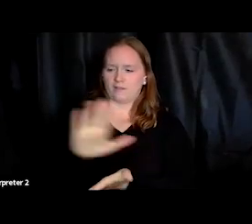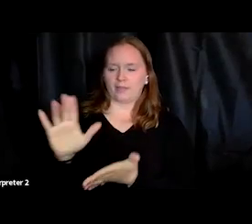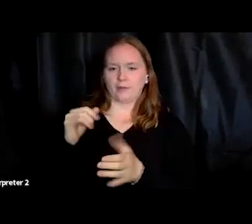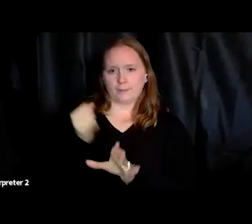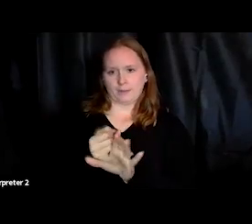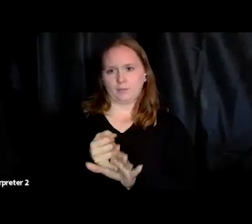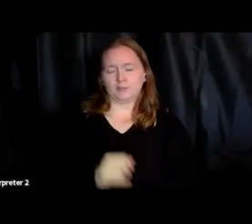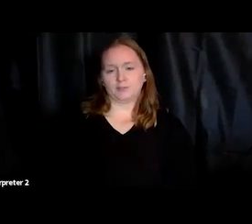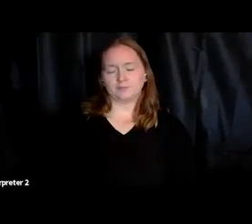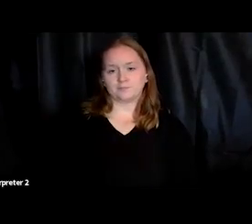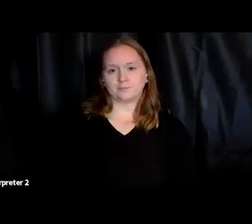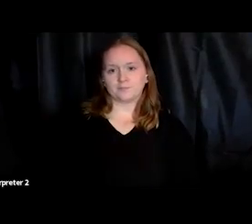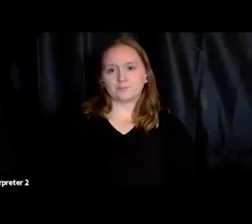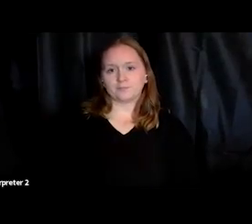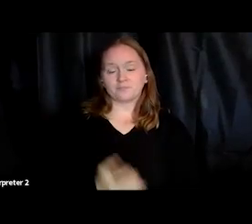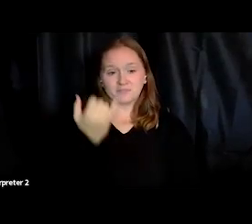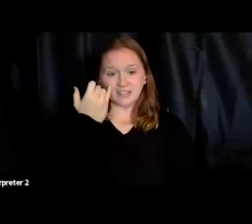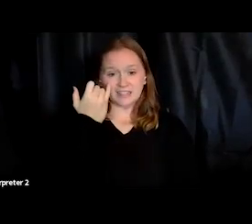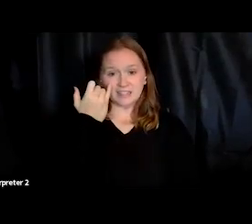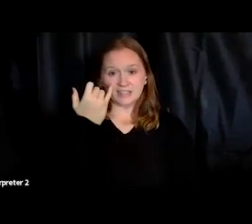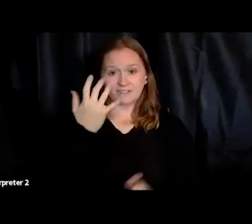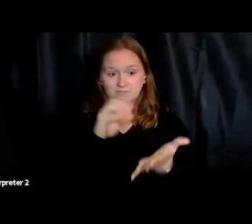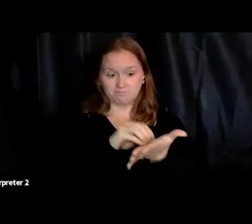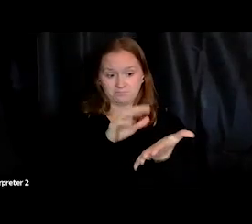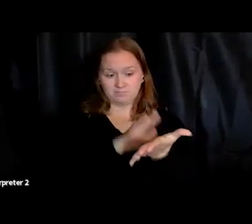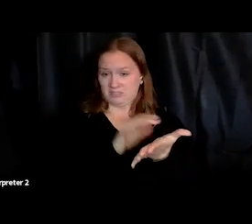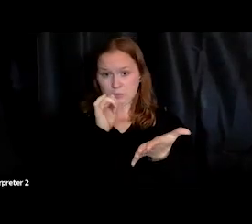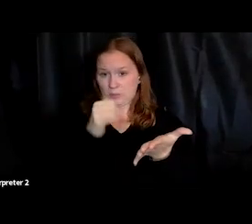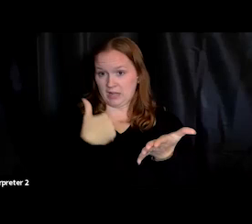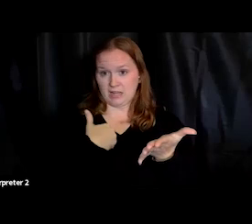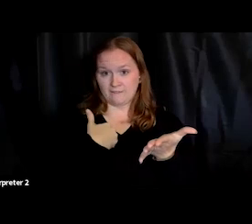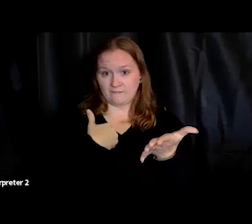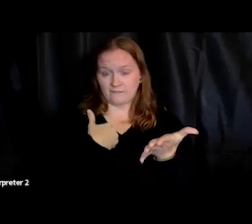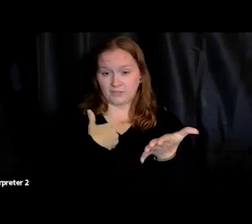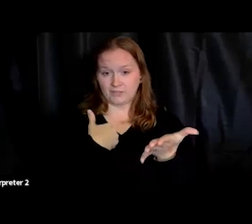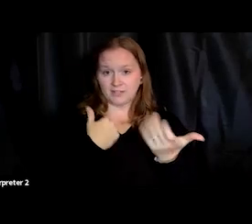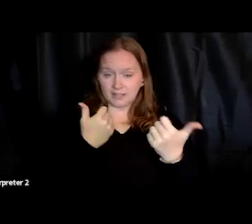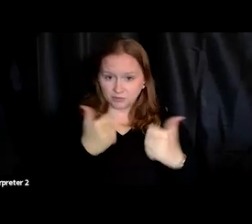And then if I don't have that documentation in the medical records, I try to arrange evaluations